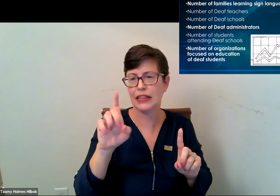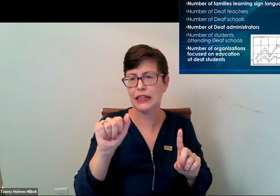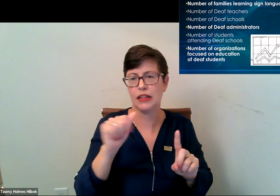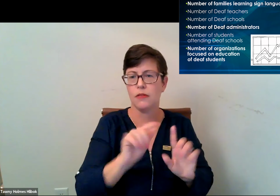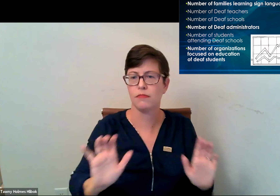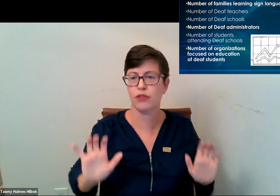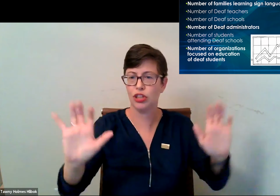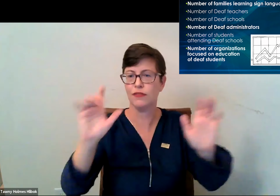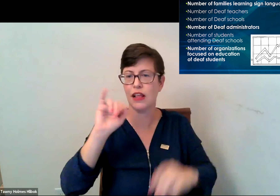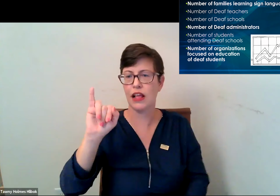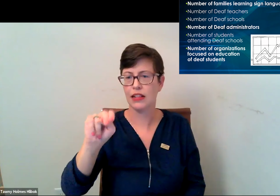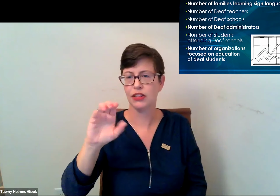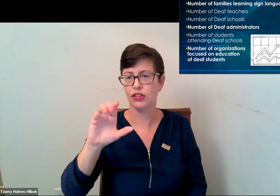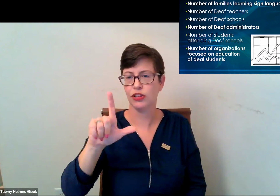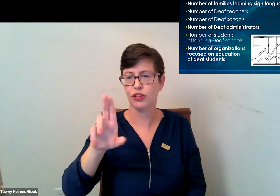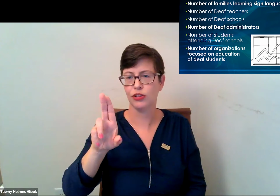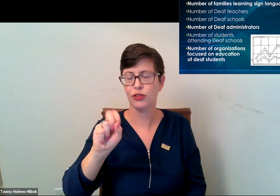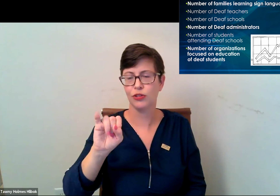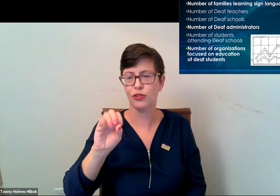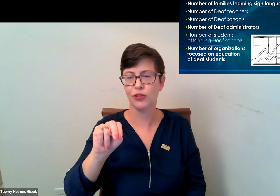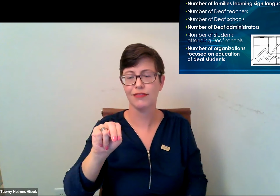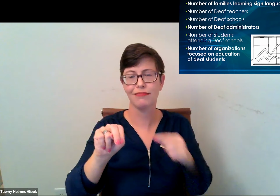largely was due to IDA pushing for inclusion.